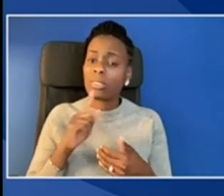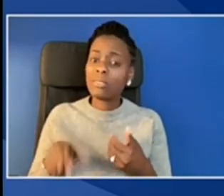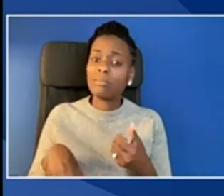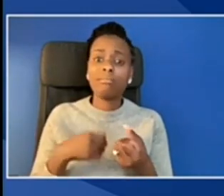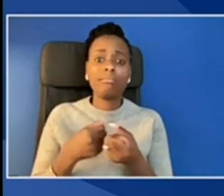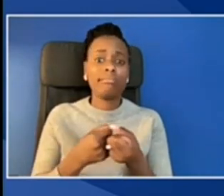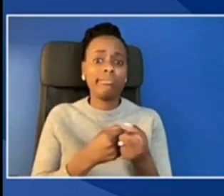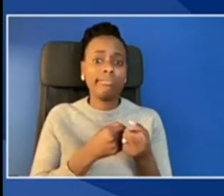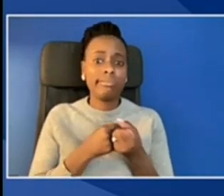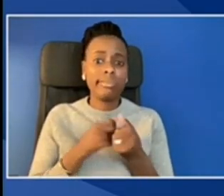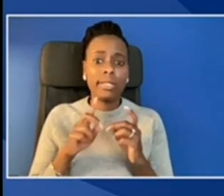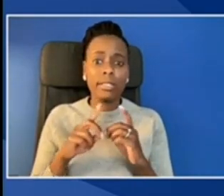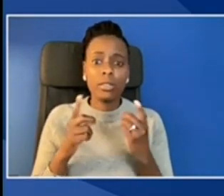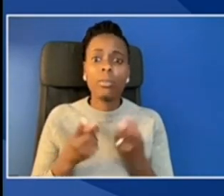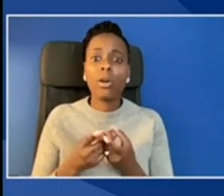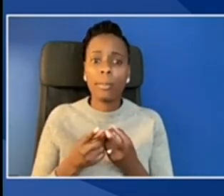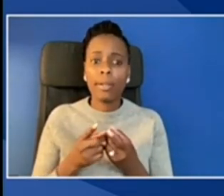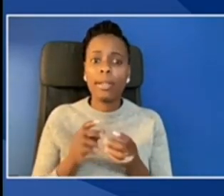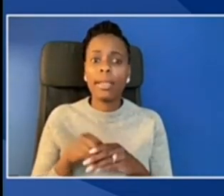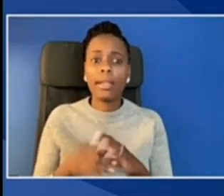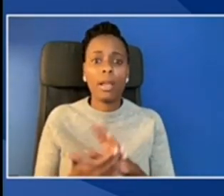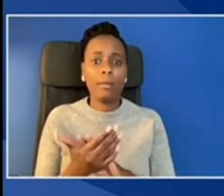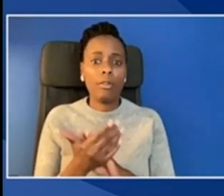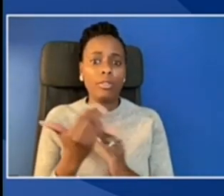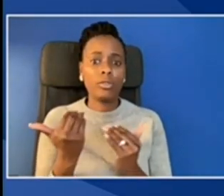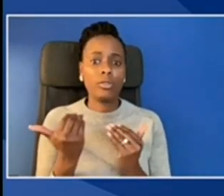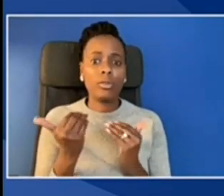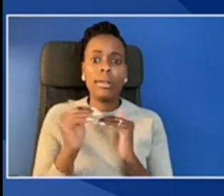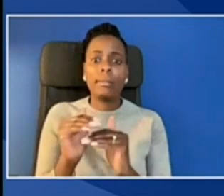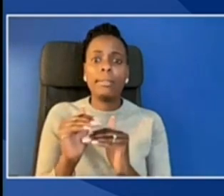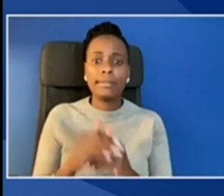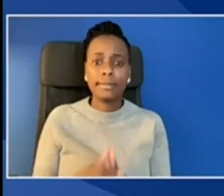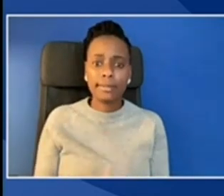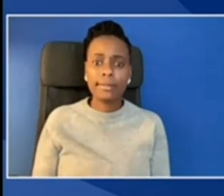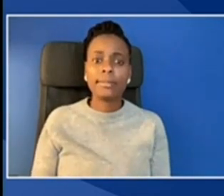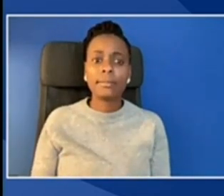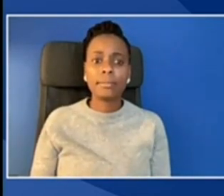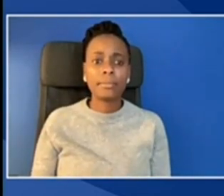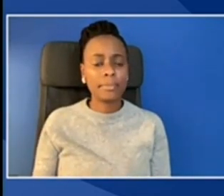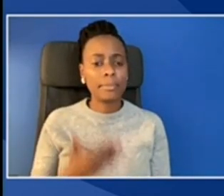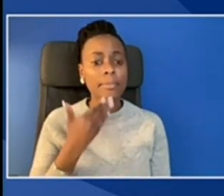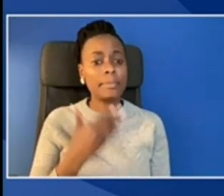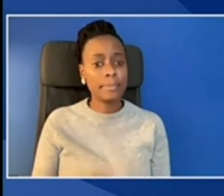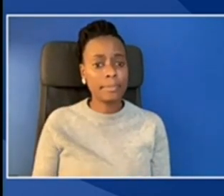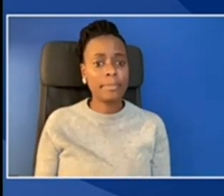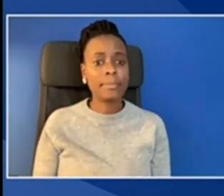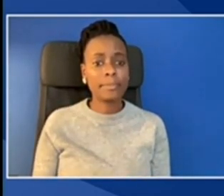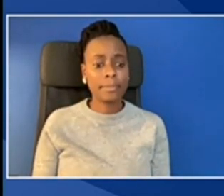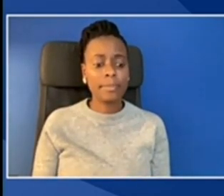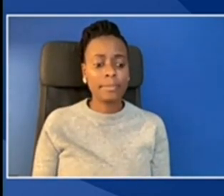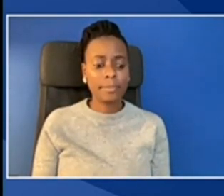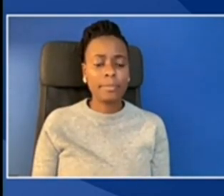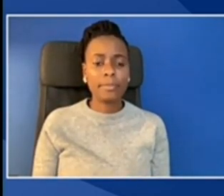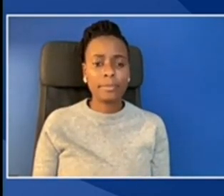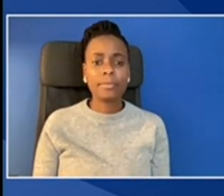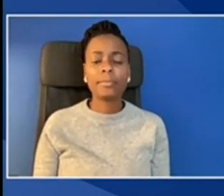Department in terms of any operational limits. Thank you. And I see Scott, just real